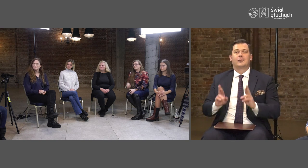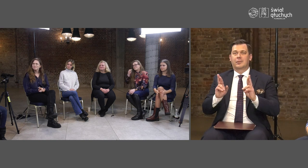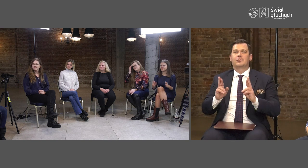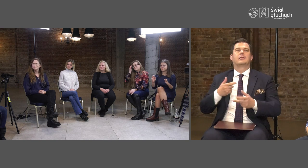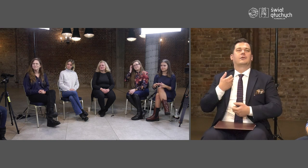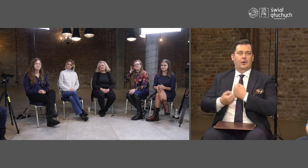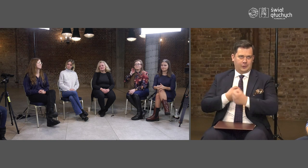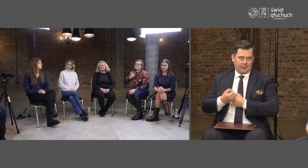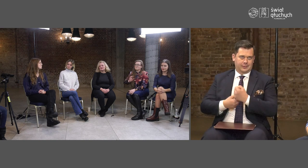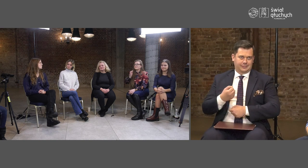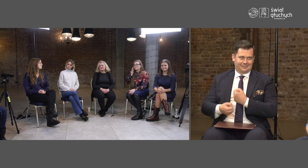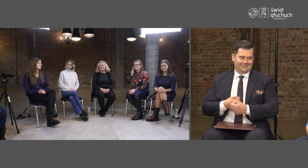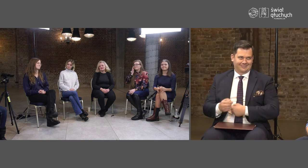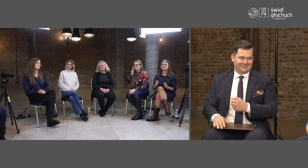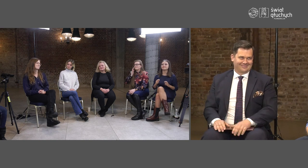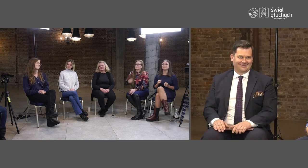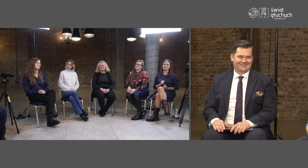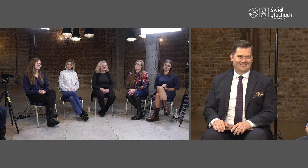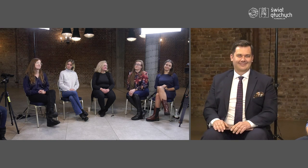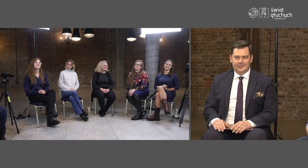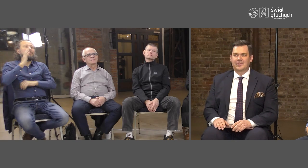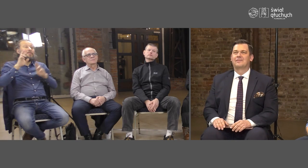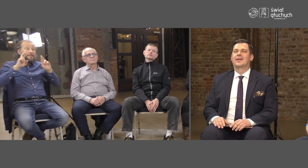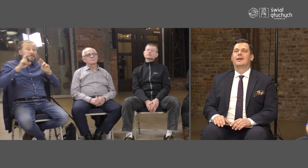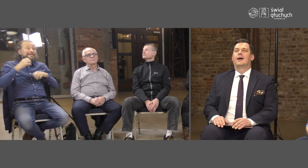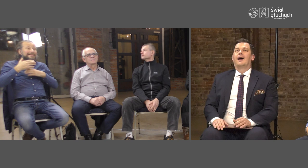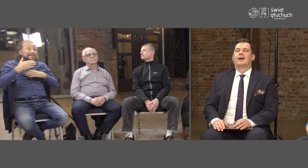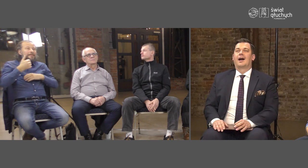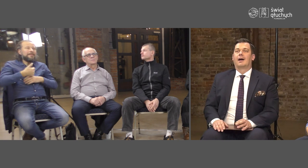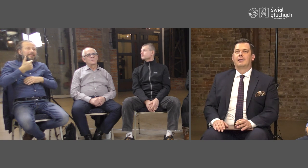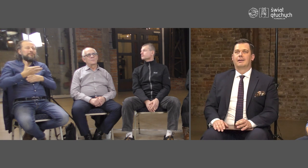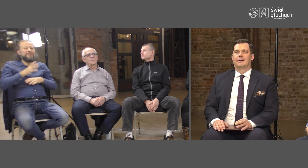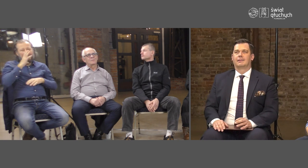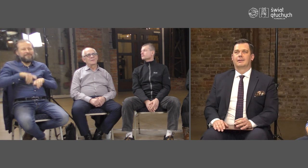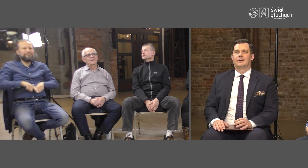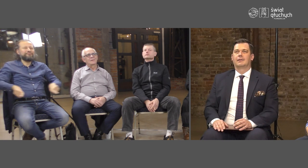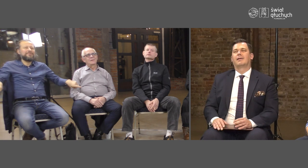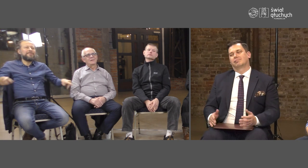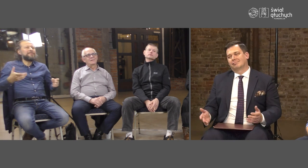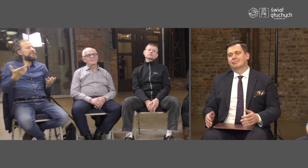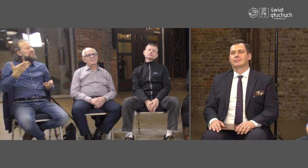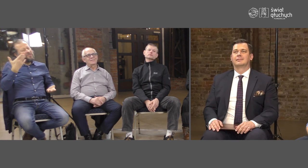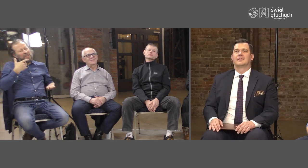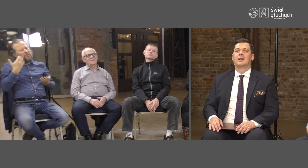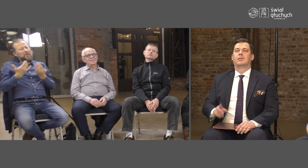Keep your fingers crossed and keep going. [Paulina]: And work on that too [Eugeniusz]: A year, two, three and then they'll all go away.